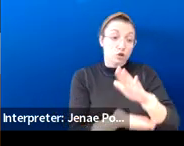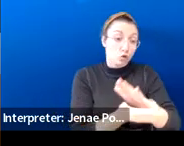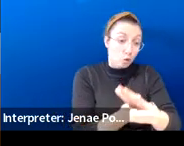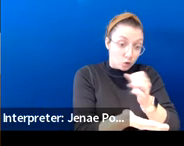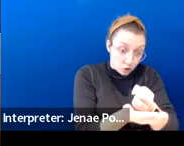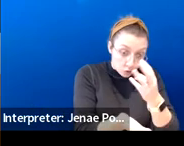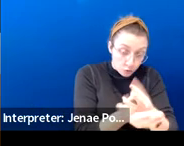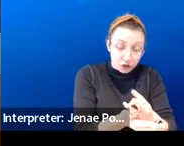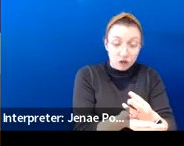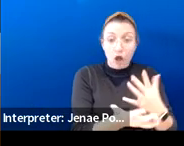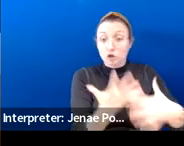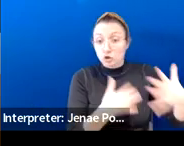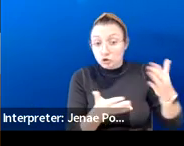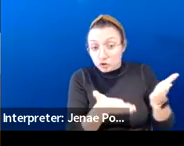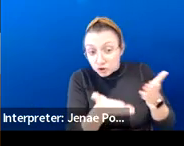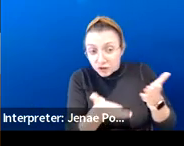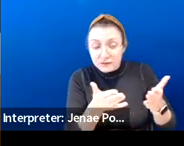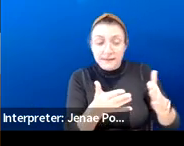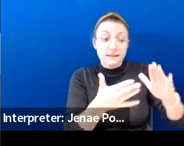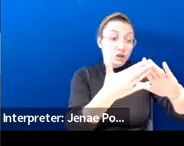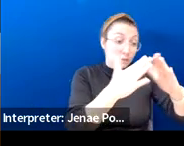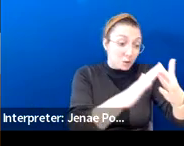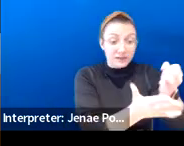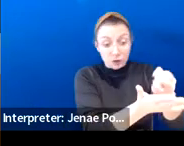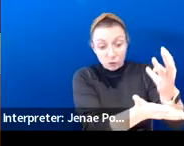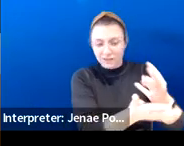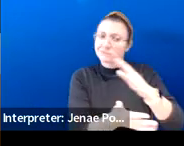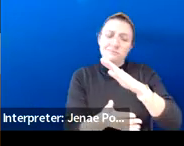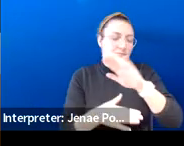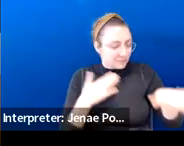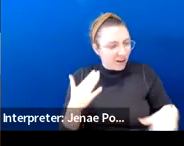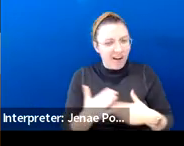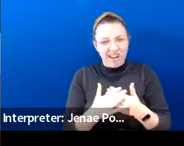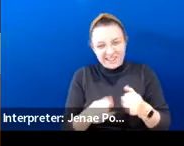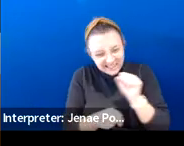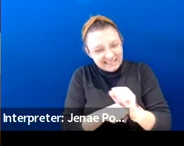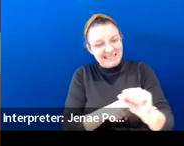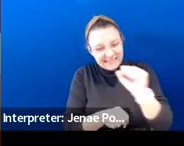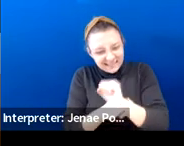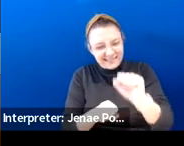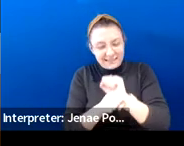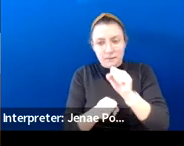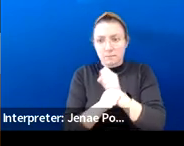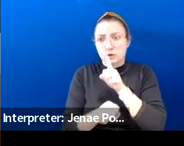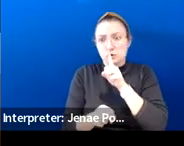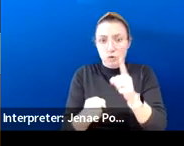social services and community social workers all working extra to ensure healthy and safe community members